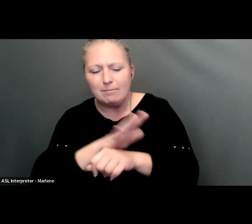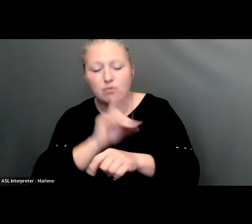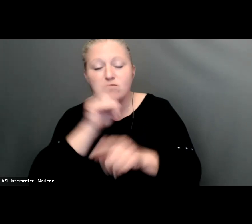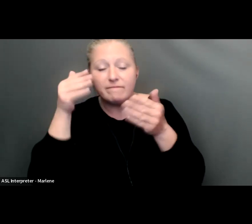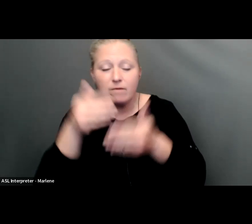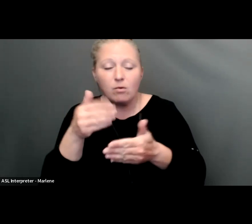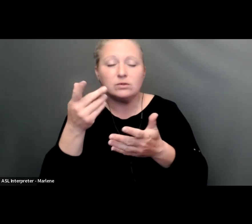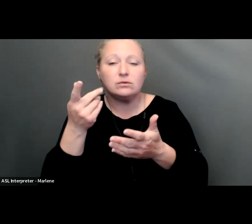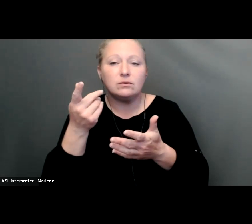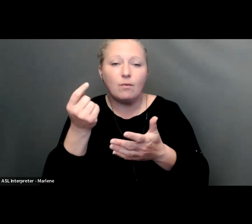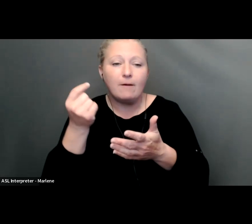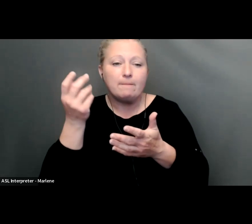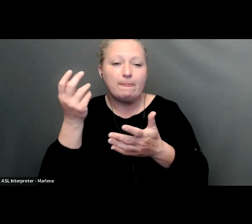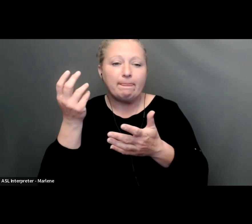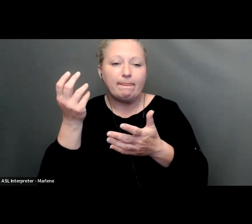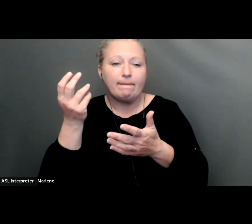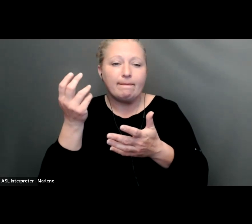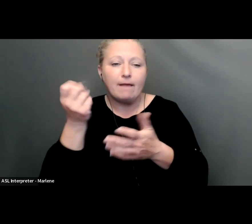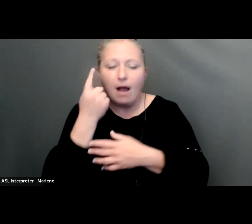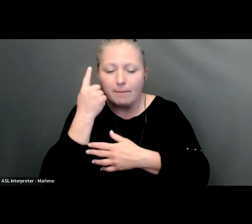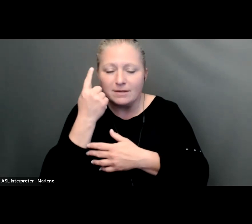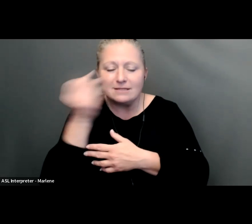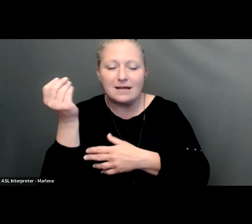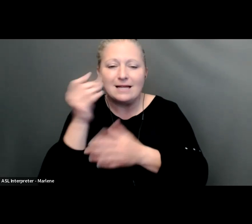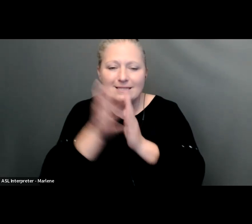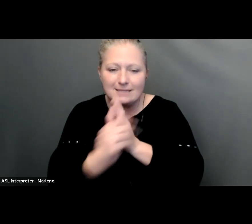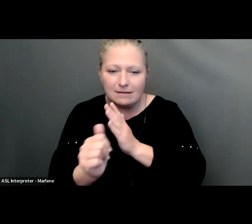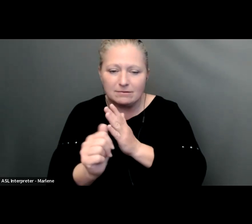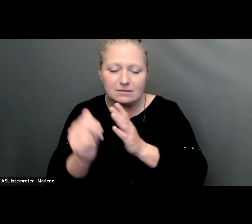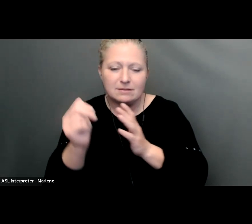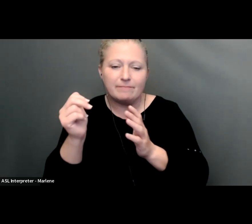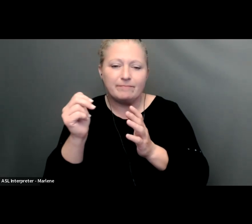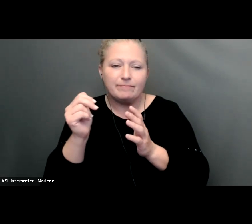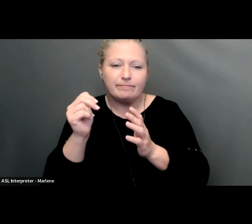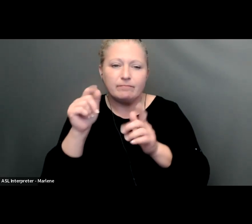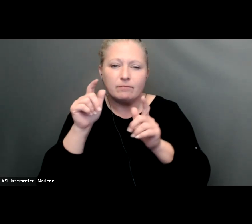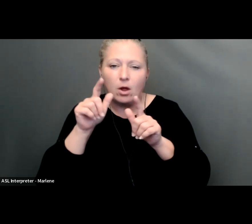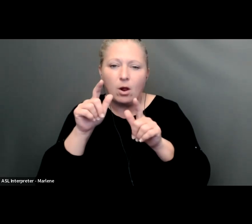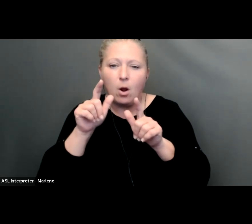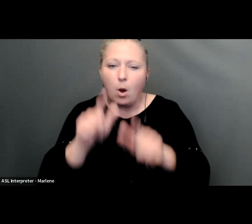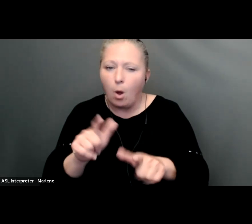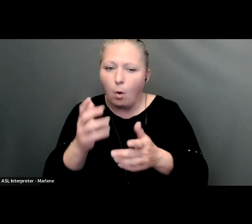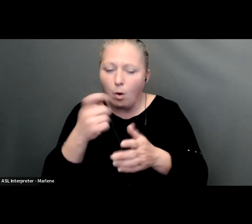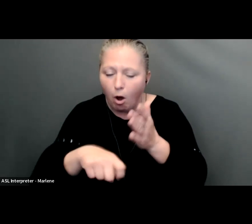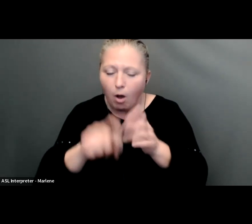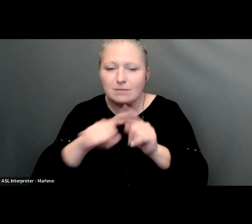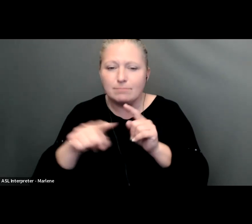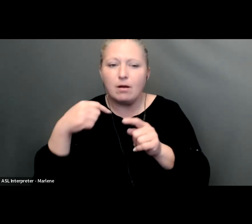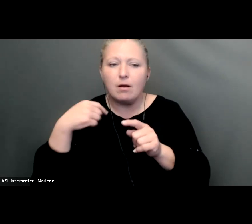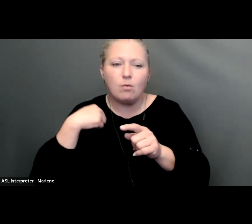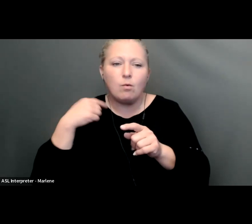on competencies and skills. It's low cost but we further subsidize it, so that students only paid a